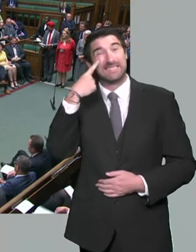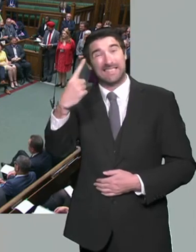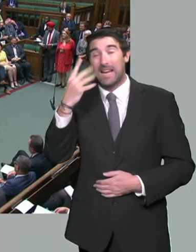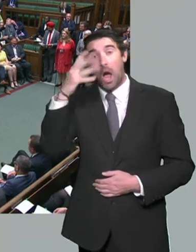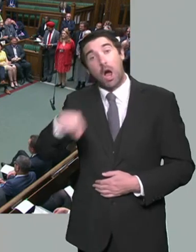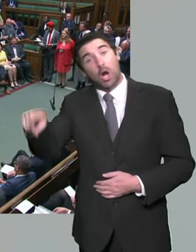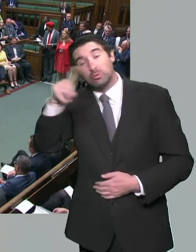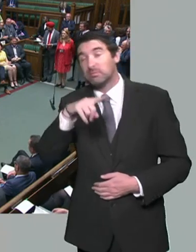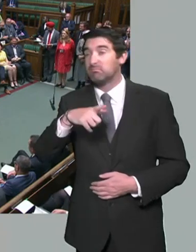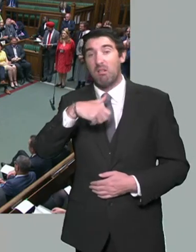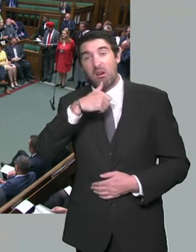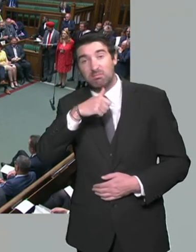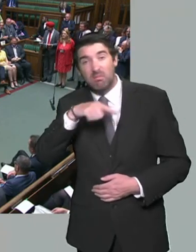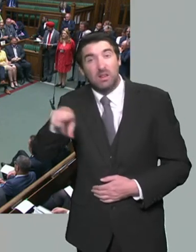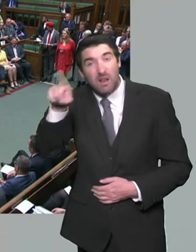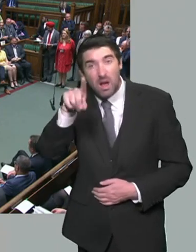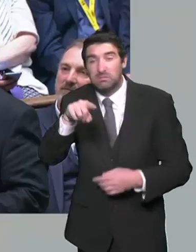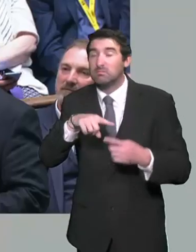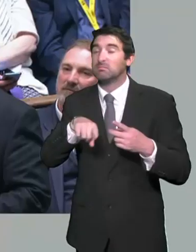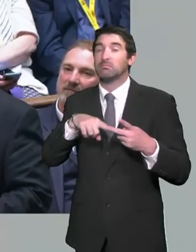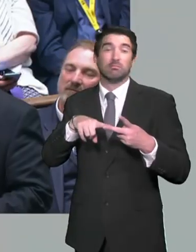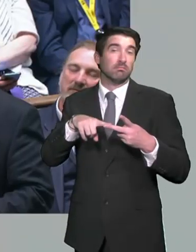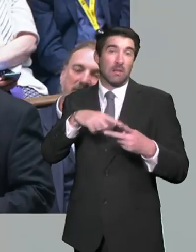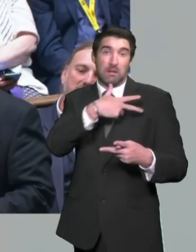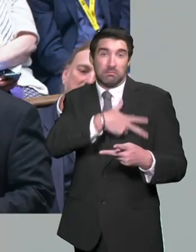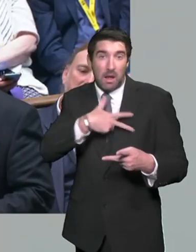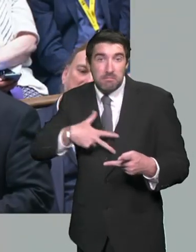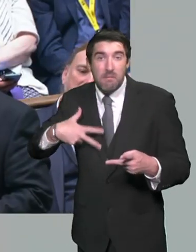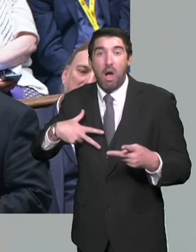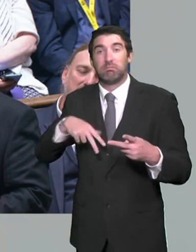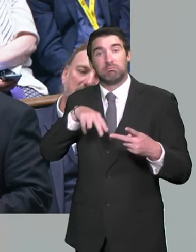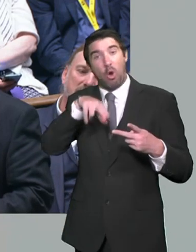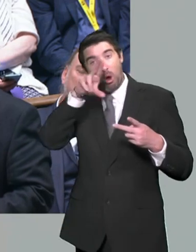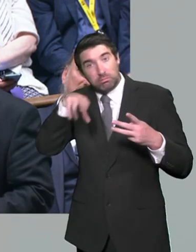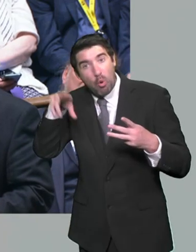on Scotland’s right to choose an independent future. When we look at nations like Iceland, Ireland, Norway and Denmark, it is clear that our neighbours are outperforming the United Kingdom.